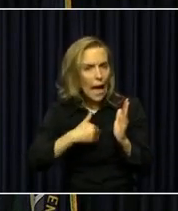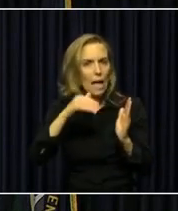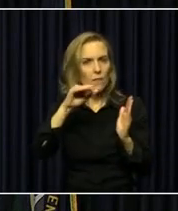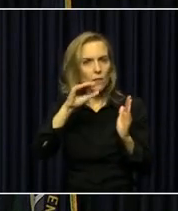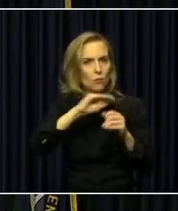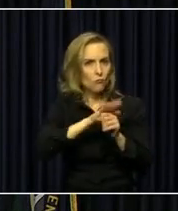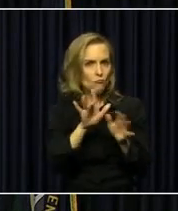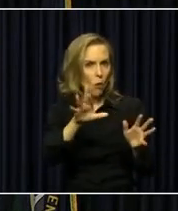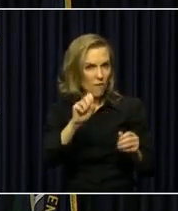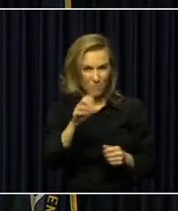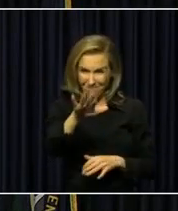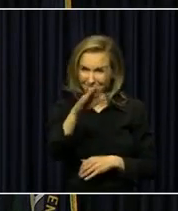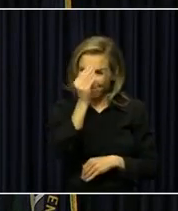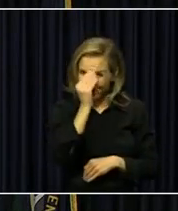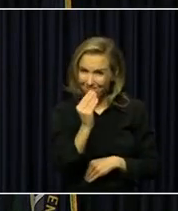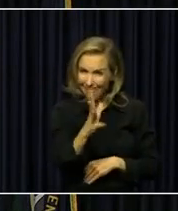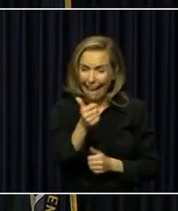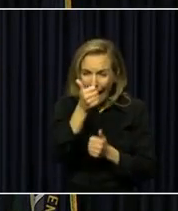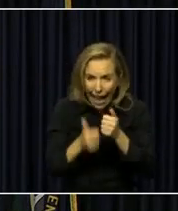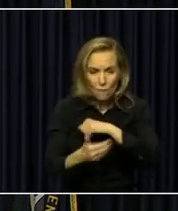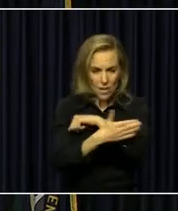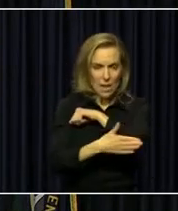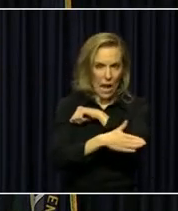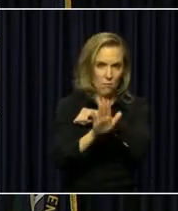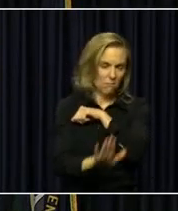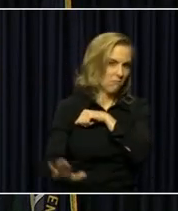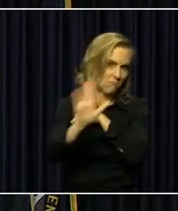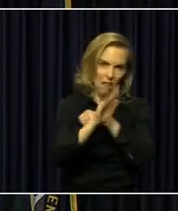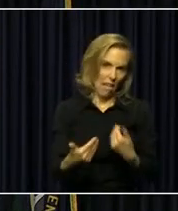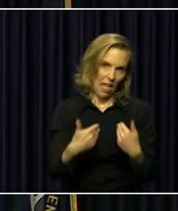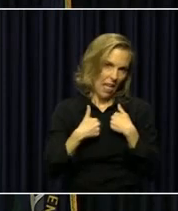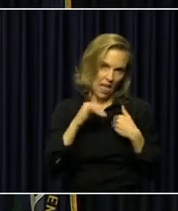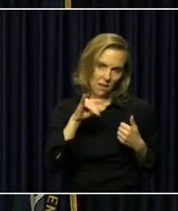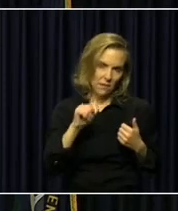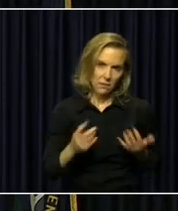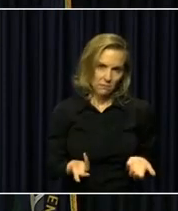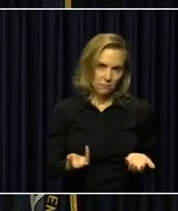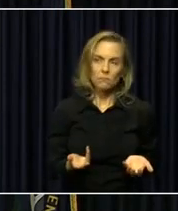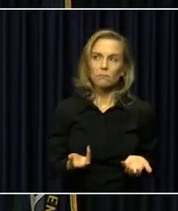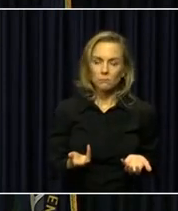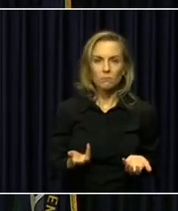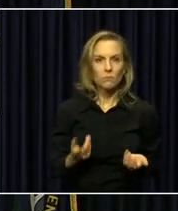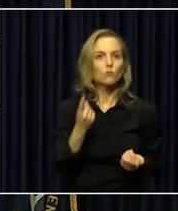POPULATION, AND WE'VE GOT TO MAKE SURE THAT WE ARE WORKING